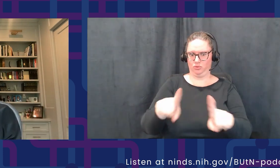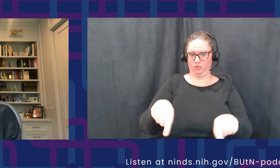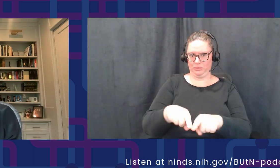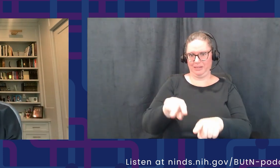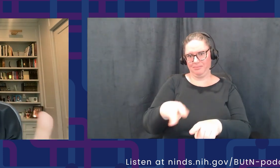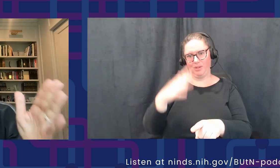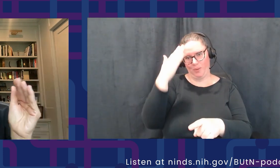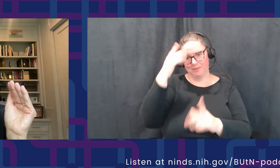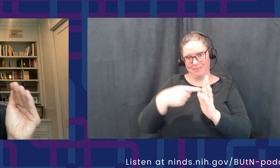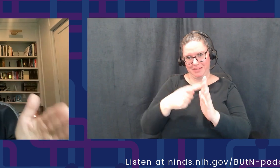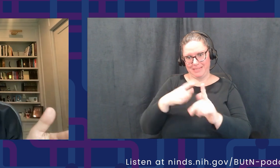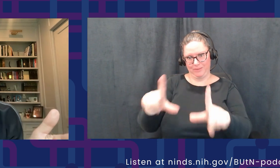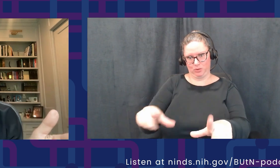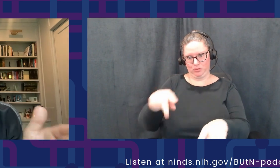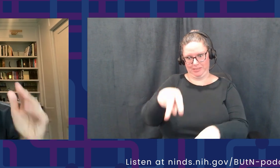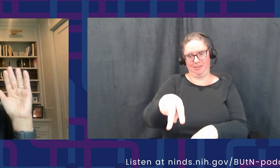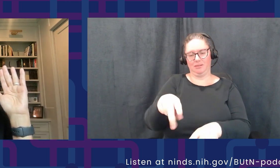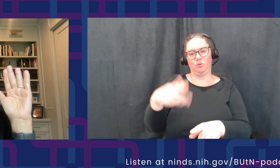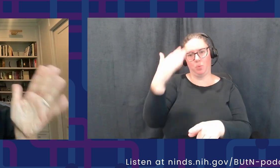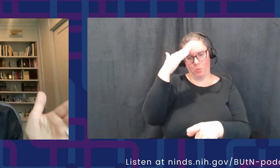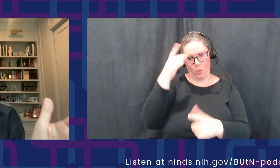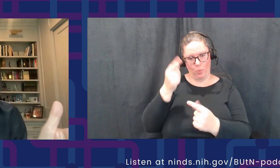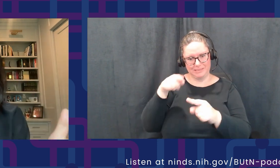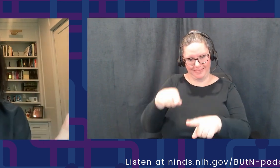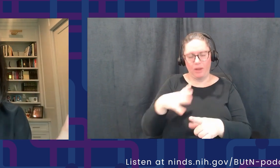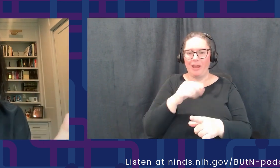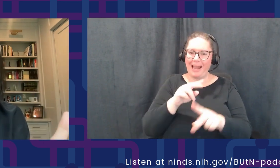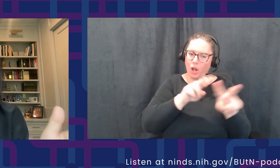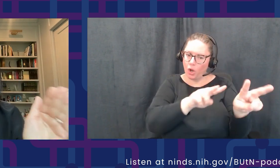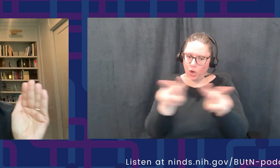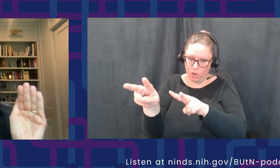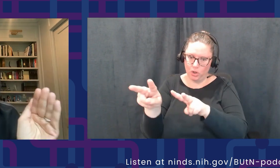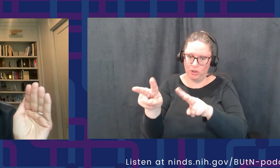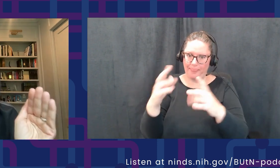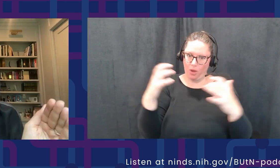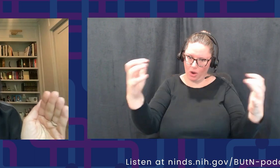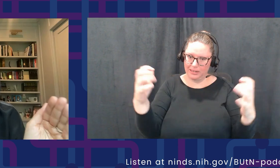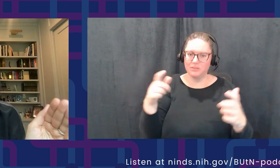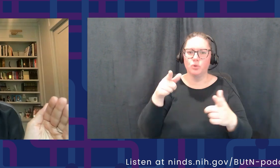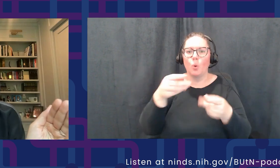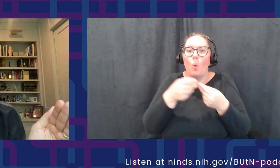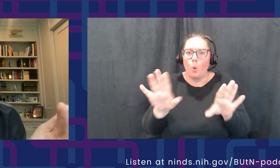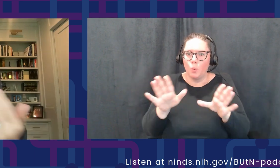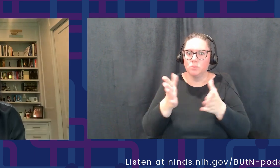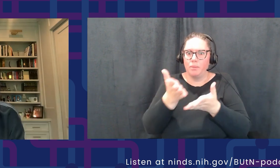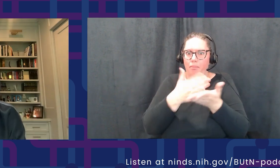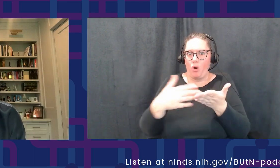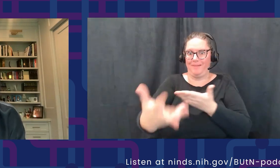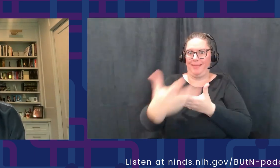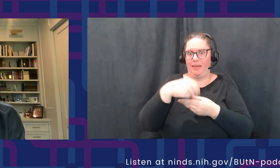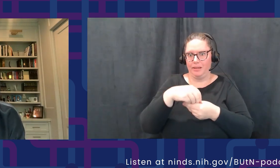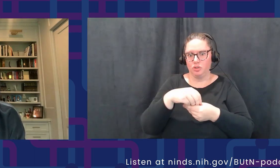front of you, that you know what's there, and look at the audience. You lose part of the engagement by giving them your back.